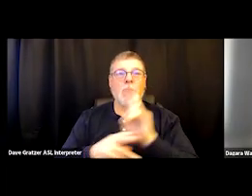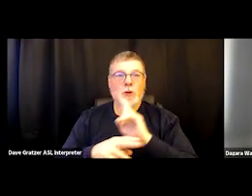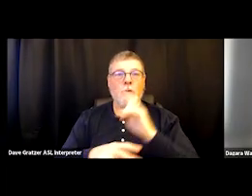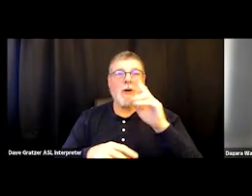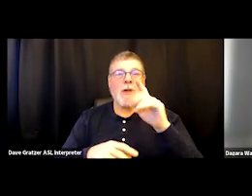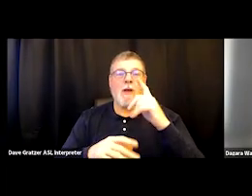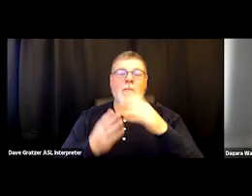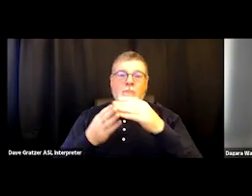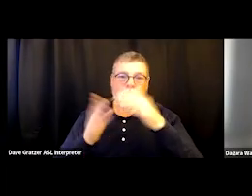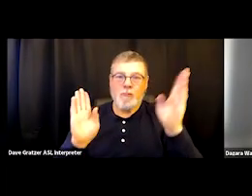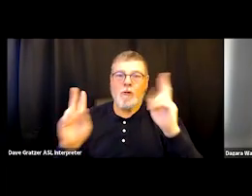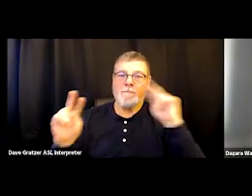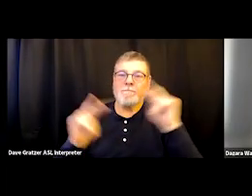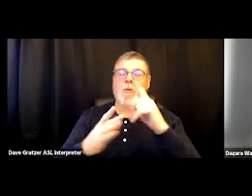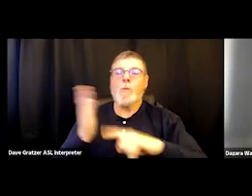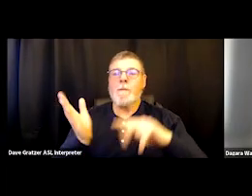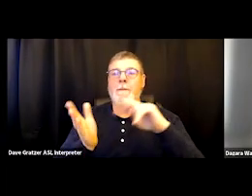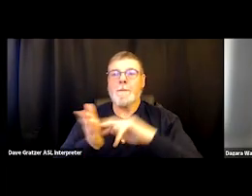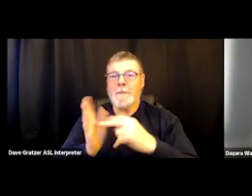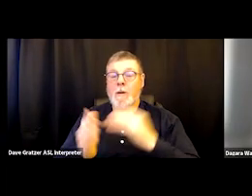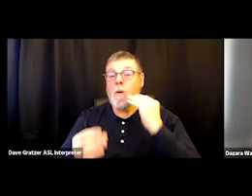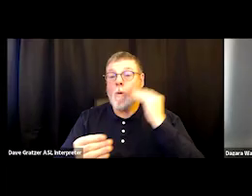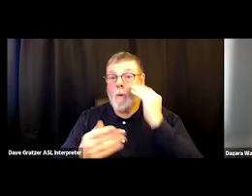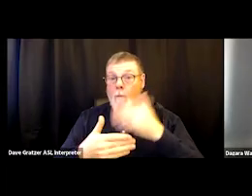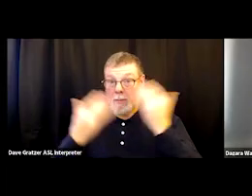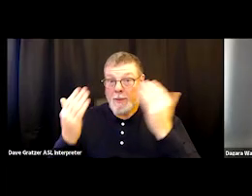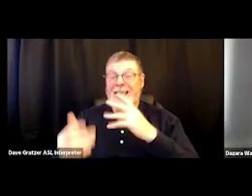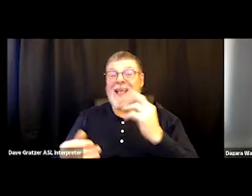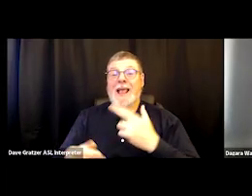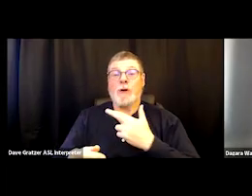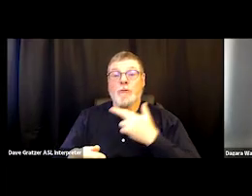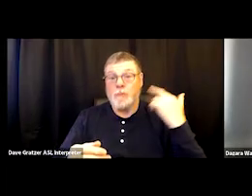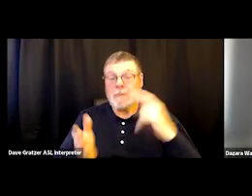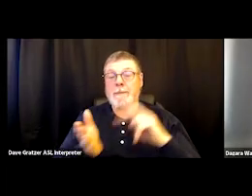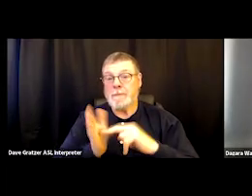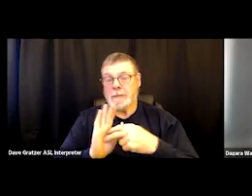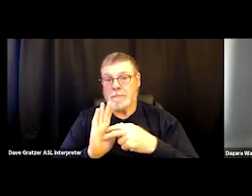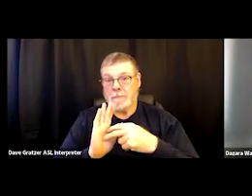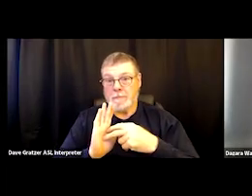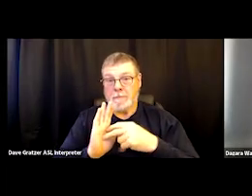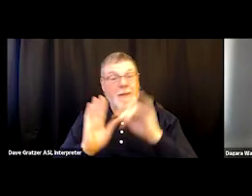of what homeless and at risk of homelessness means. And that's important to note